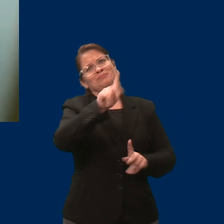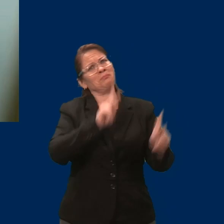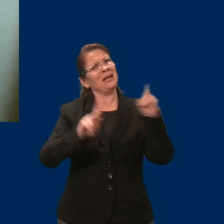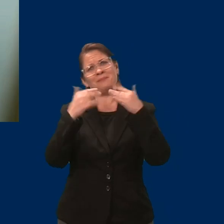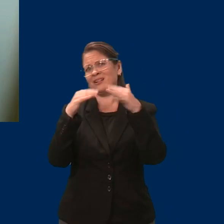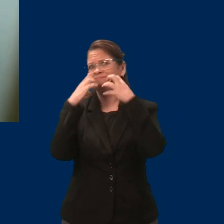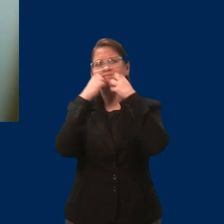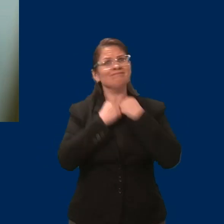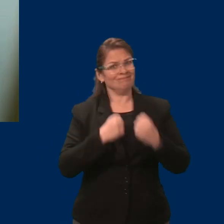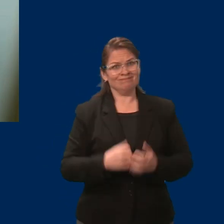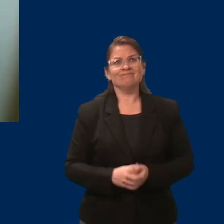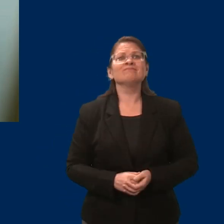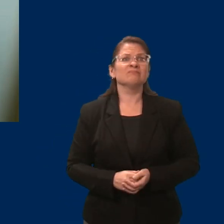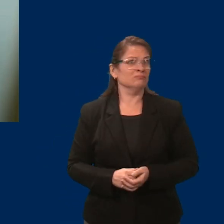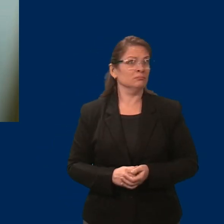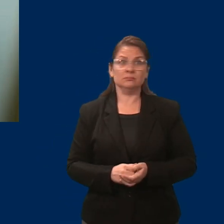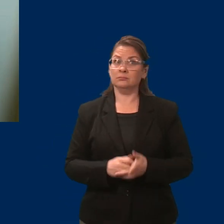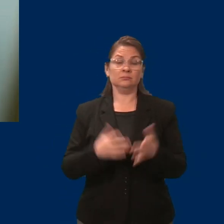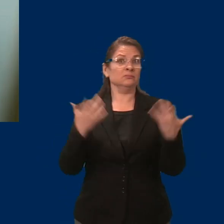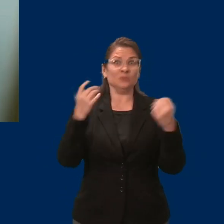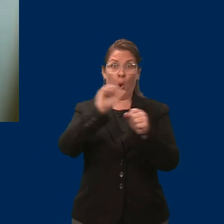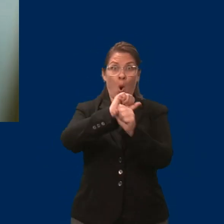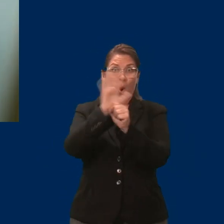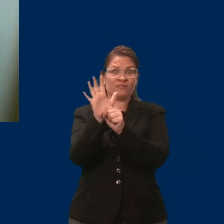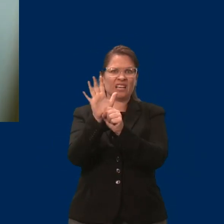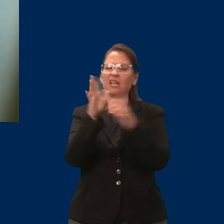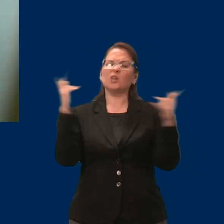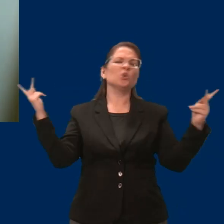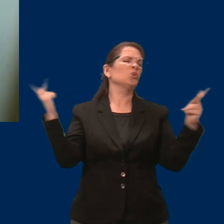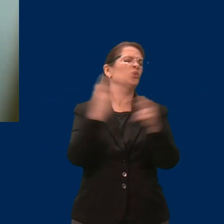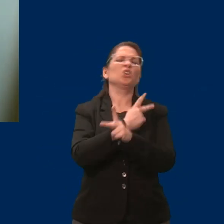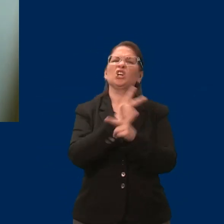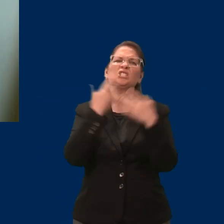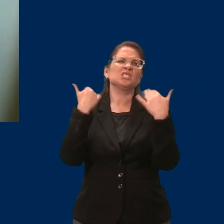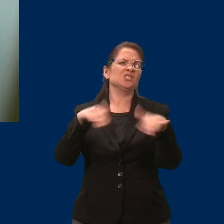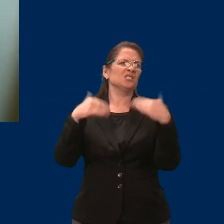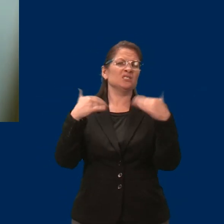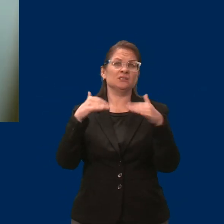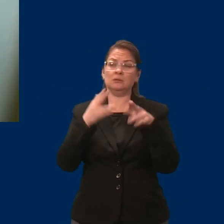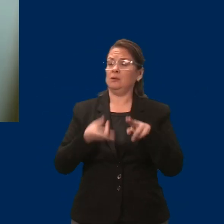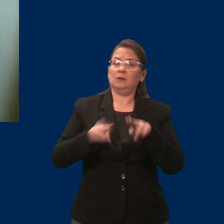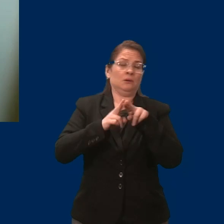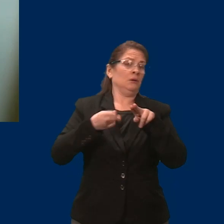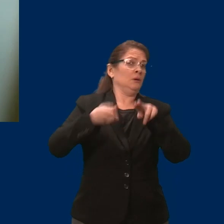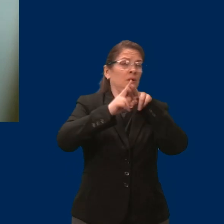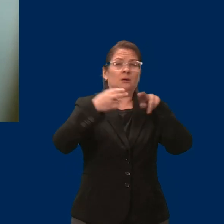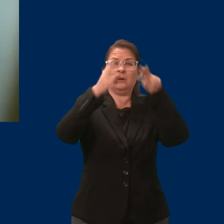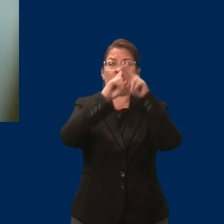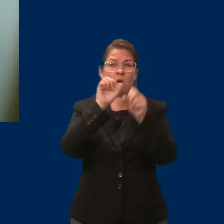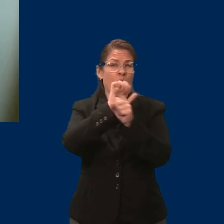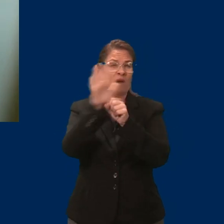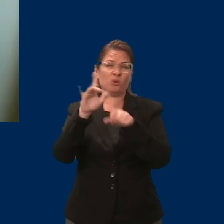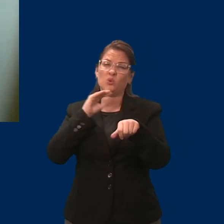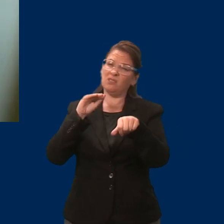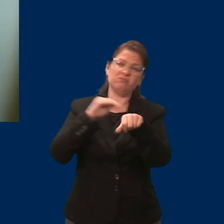by COVID-19 and, of course, its after-effects. So I was glad to support that proposal.